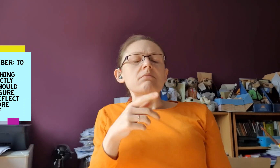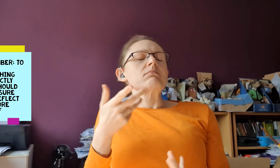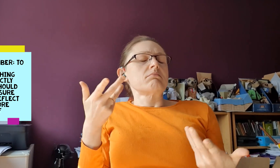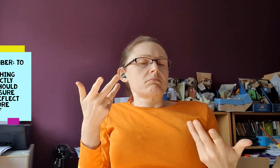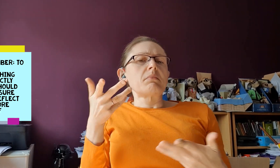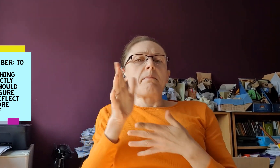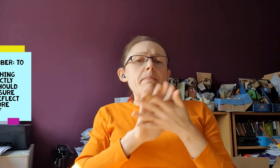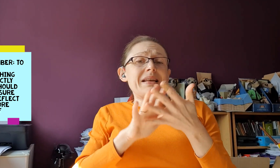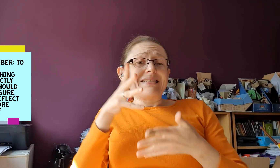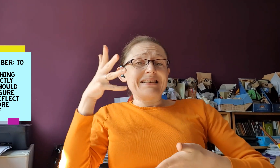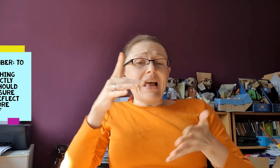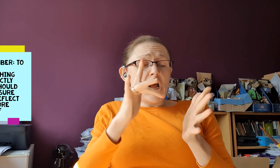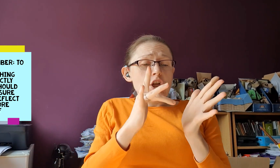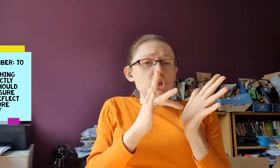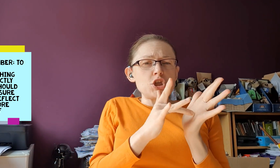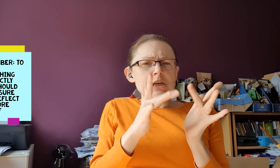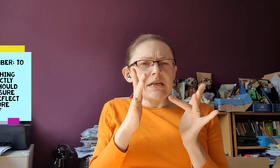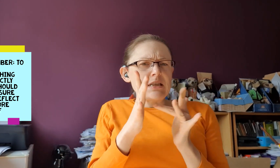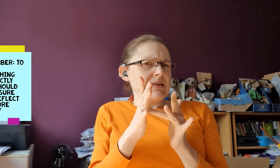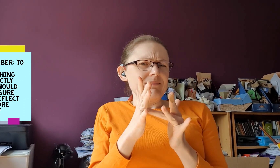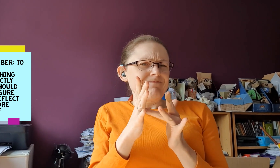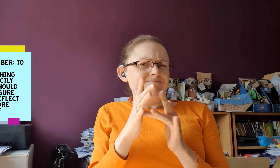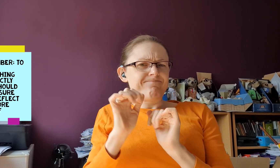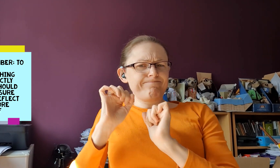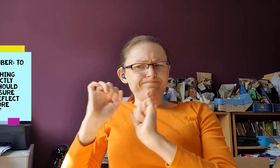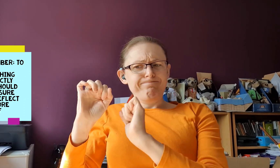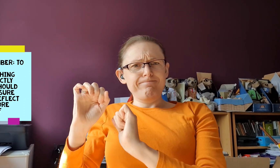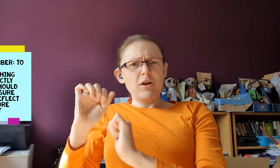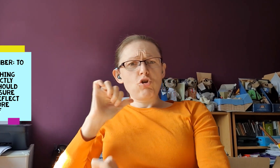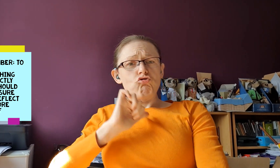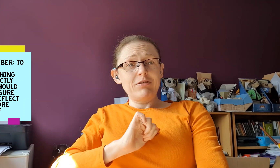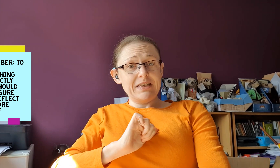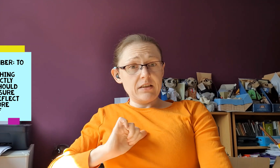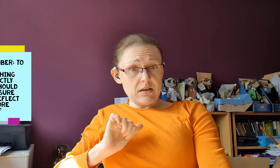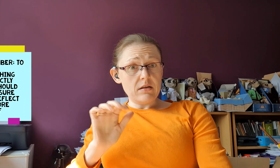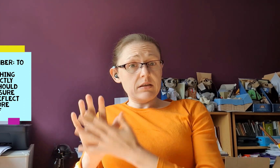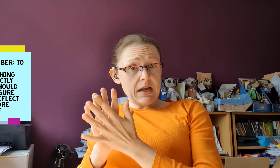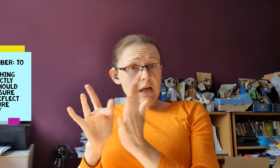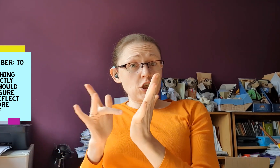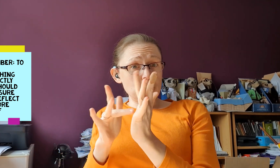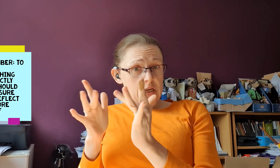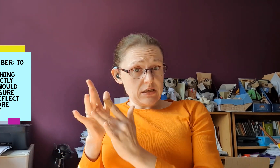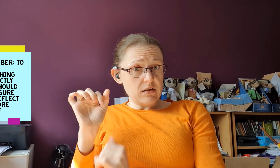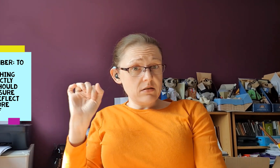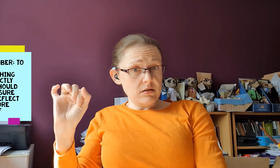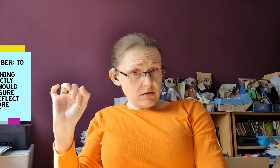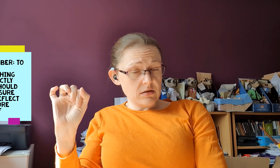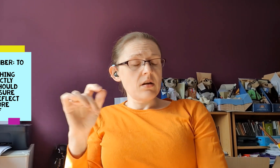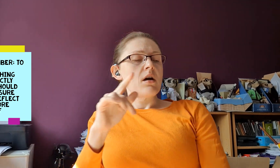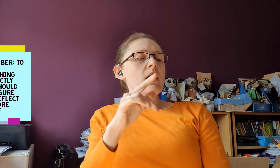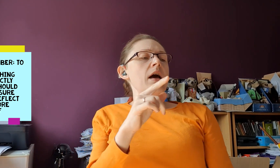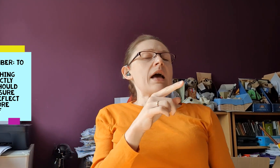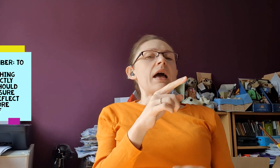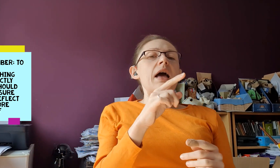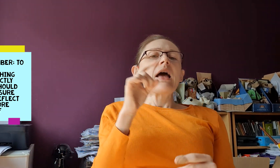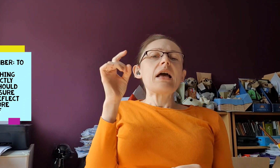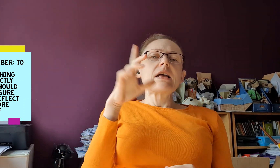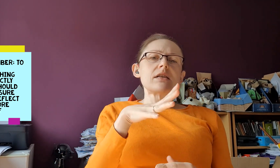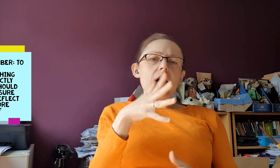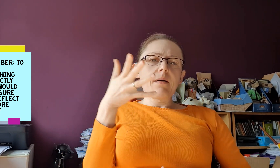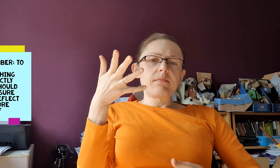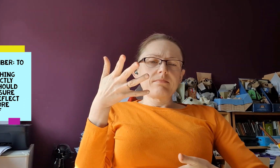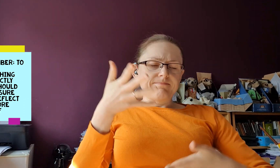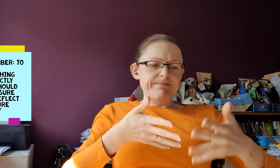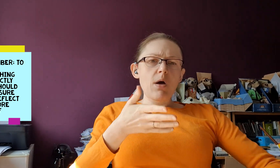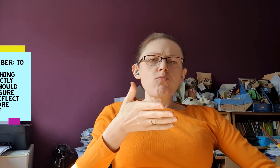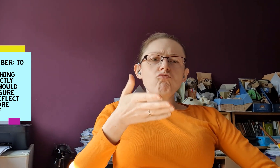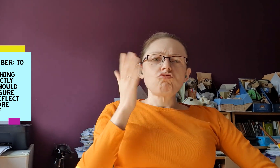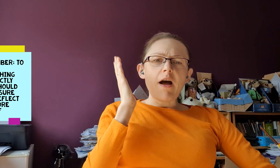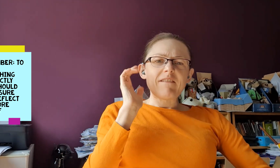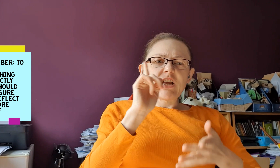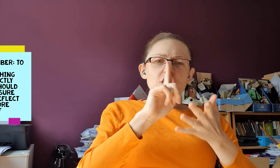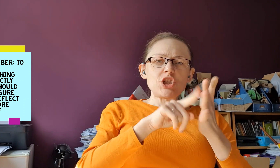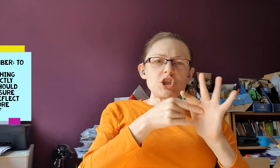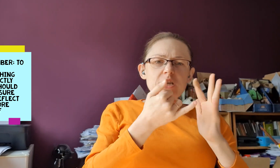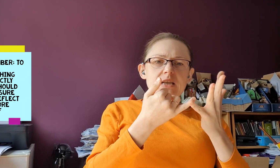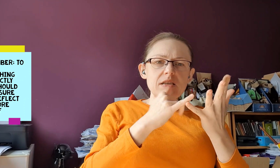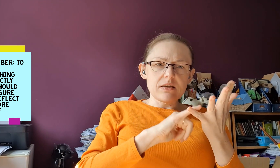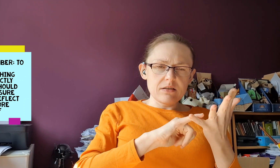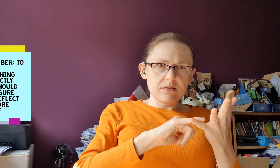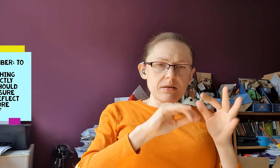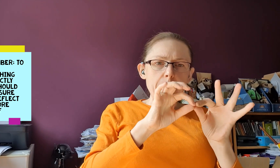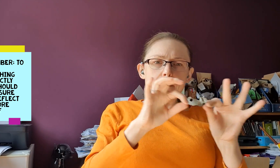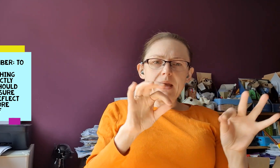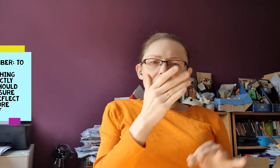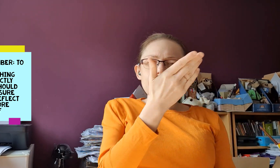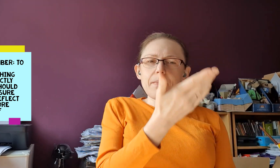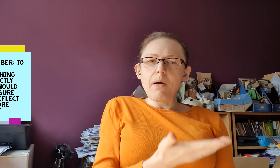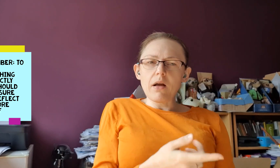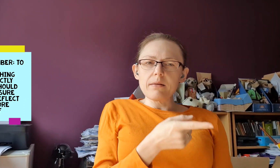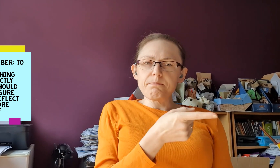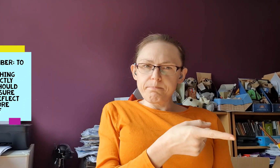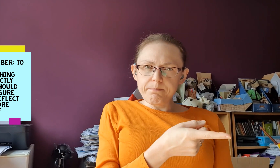So the Christian sign doesn't work, instead they sign PROPHET JESUS PEACE UPON HIM.